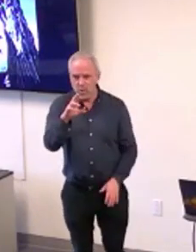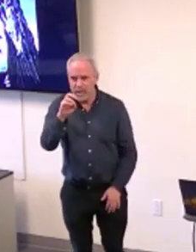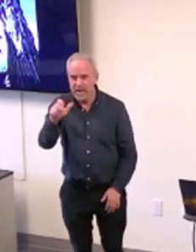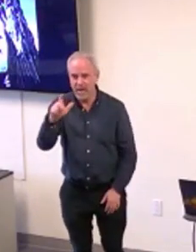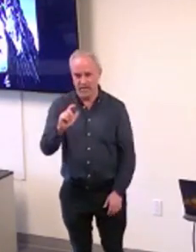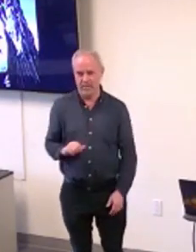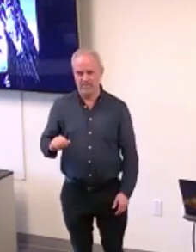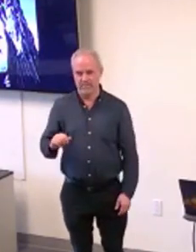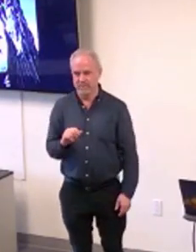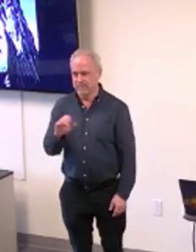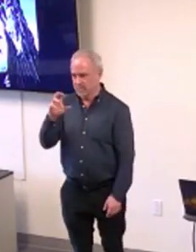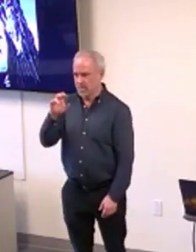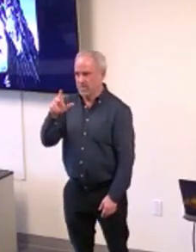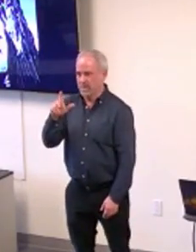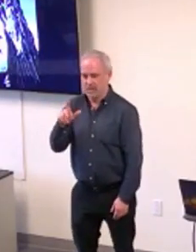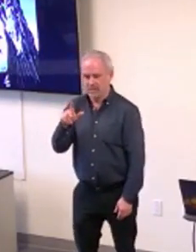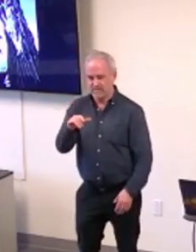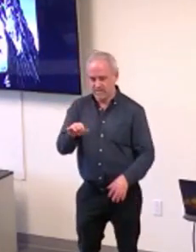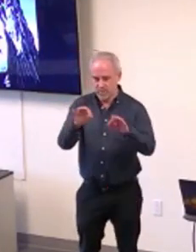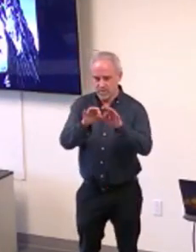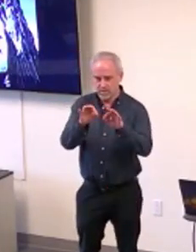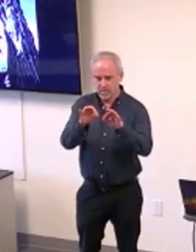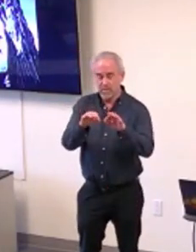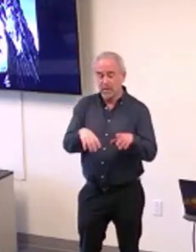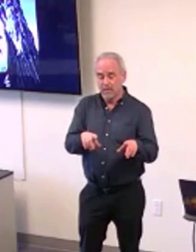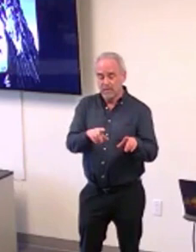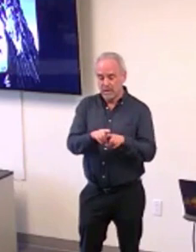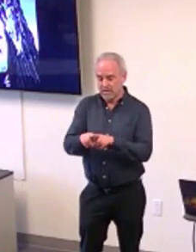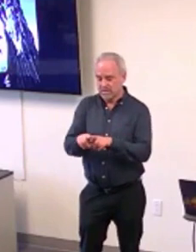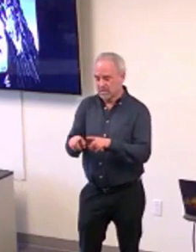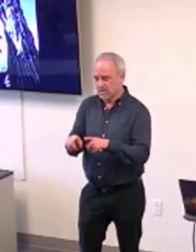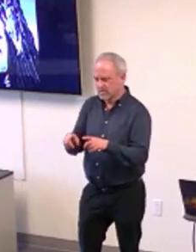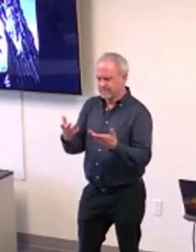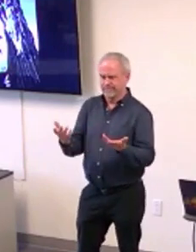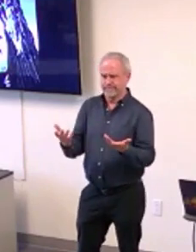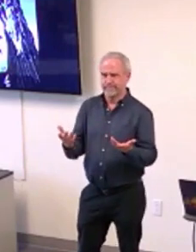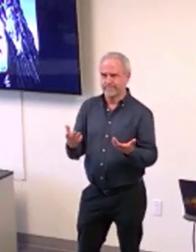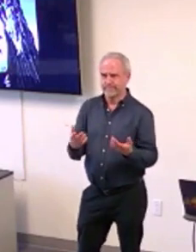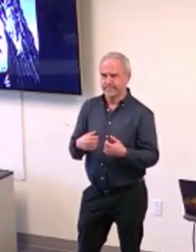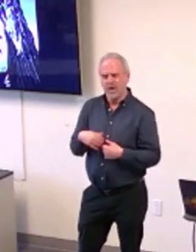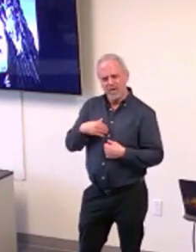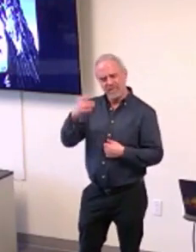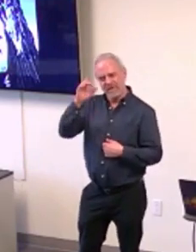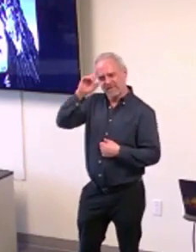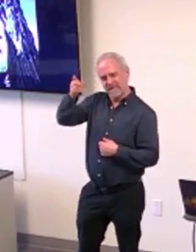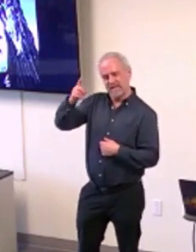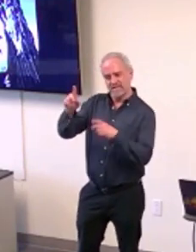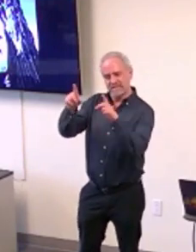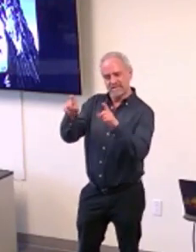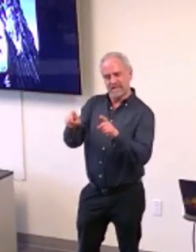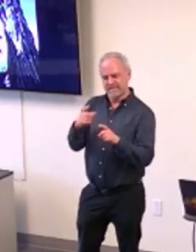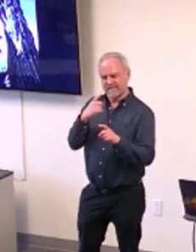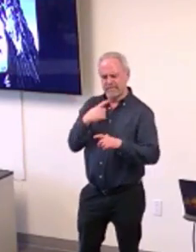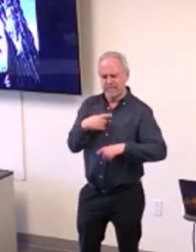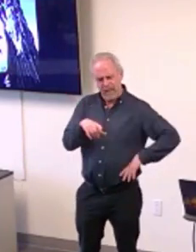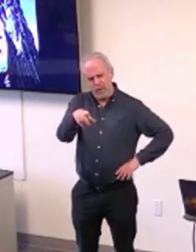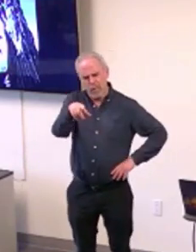But then we have intelligence tests that have been created. That say you must be able to read and write. Or else you're not very smart.